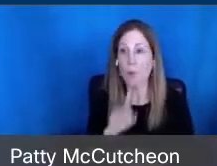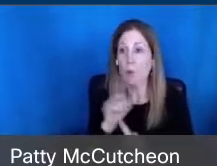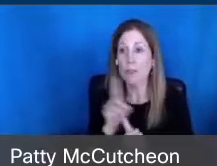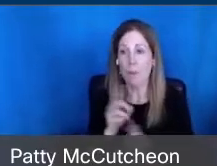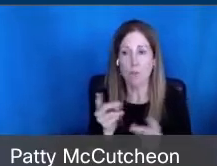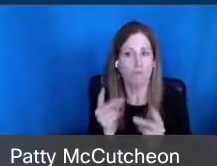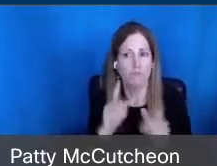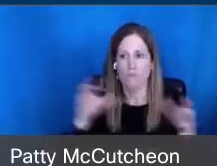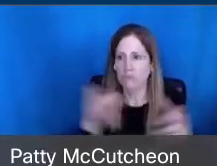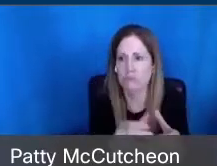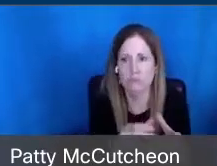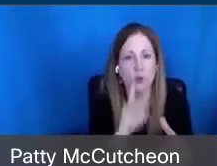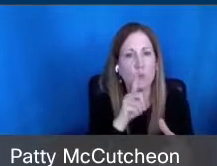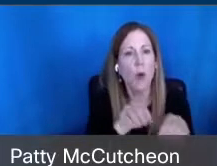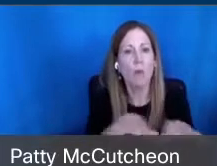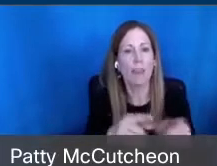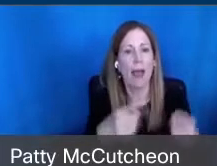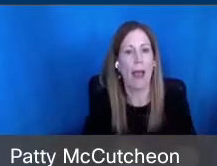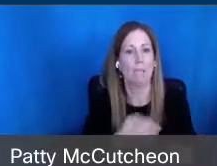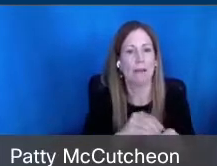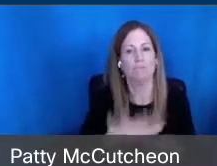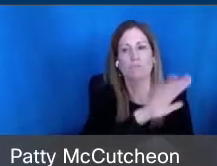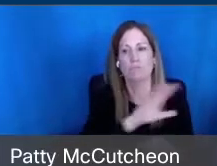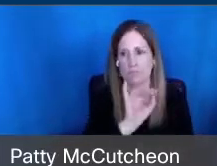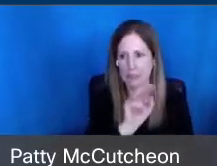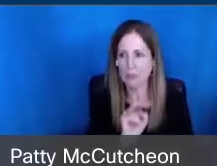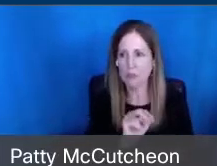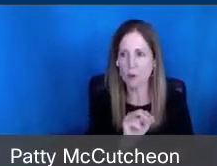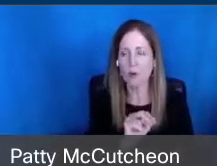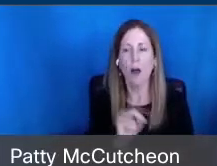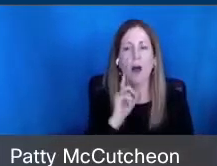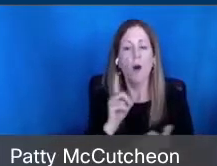to outbreaks that occur in Minnesota, or... are of general concern to Minnesotans.